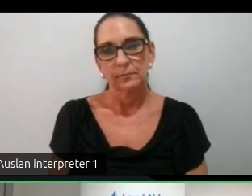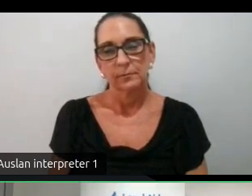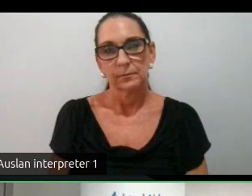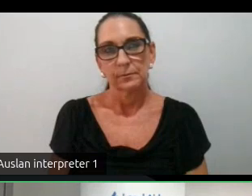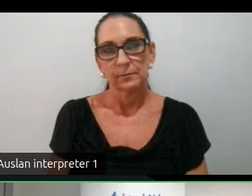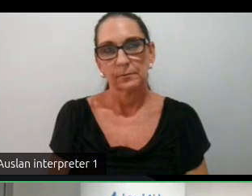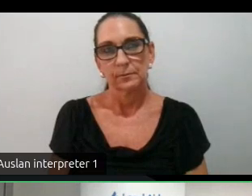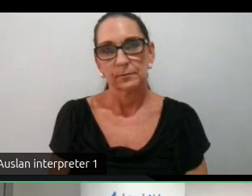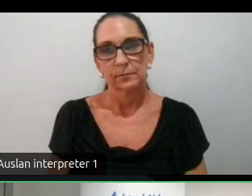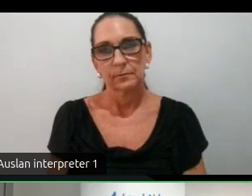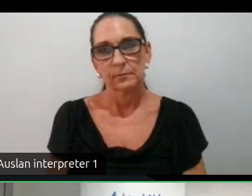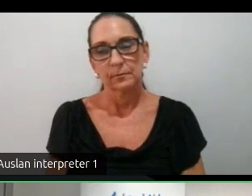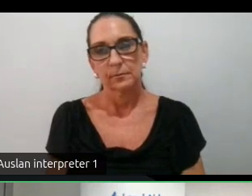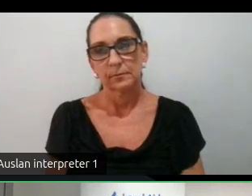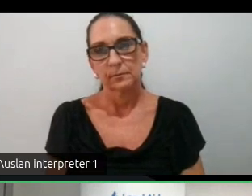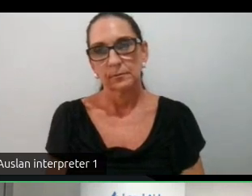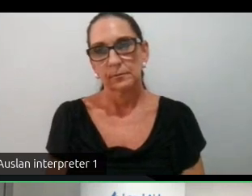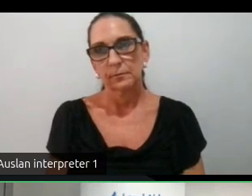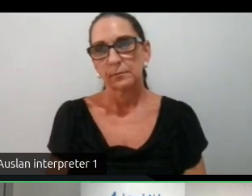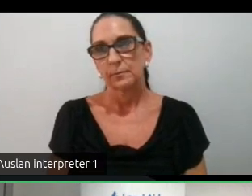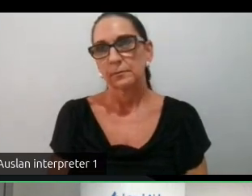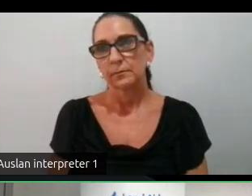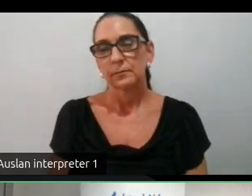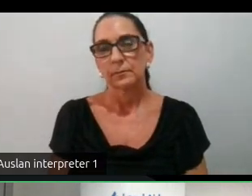and thank you for helping us by filling out these polls. It's just so helpful for